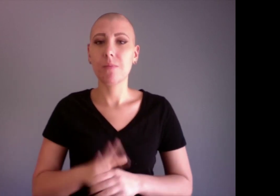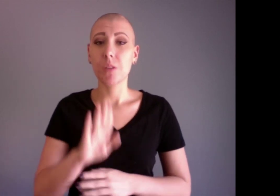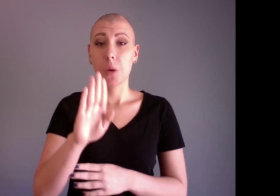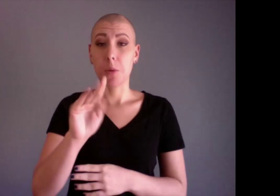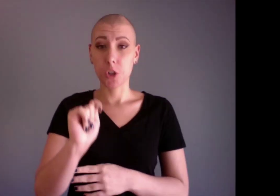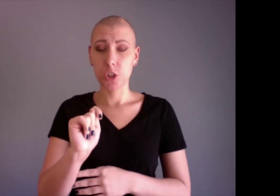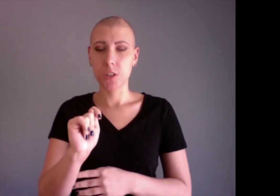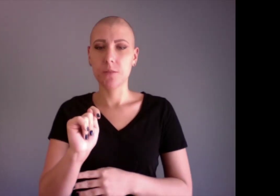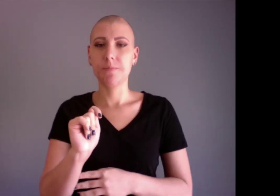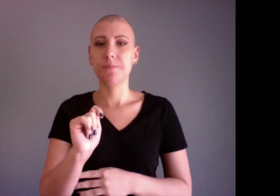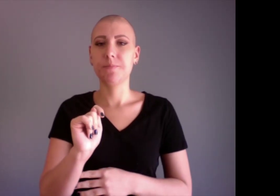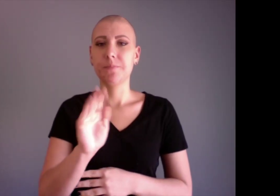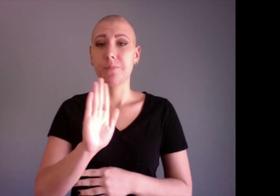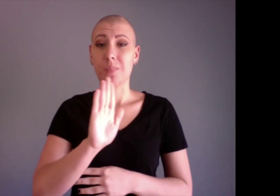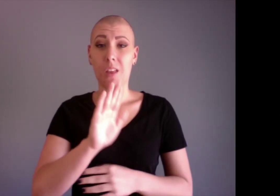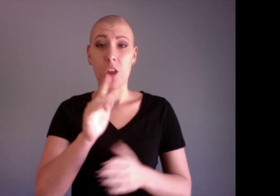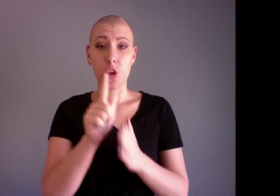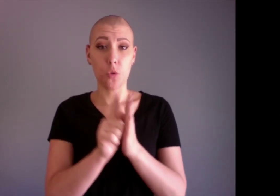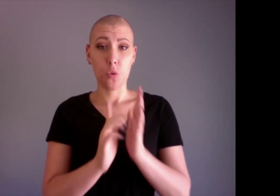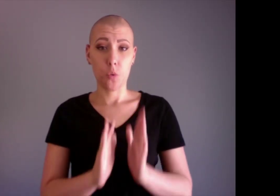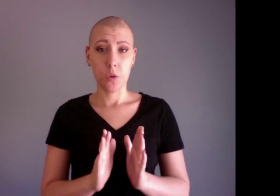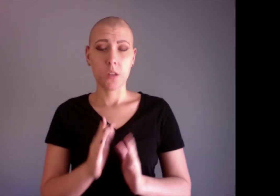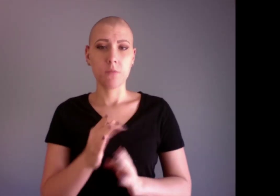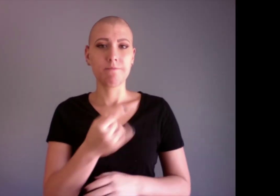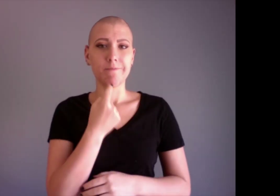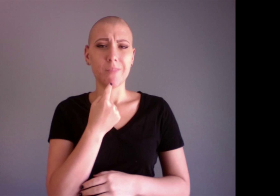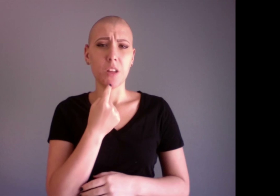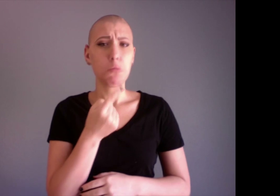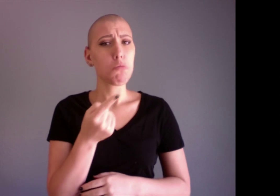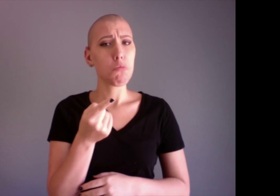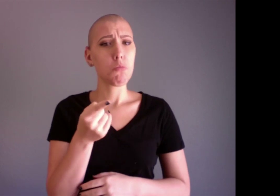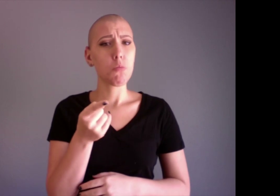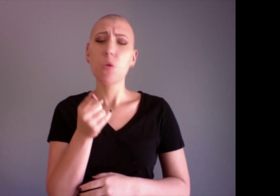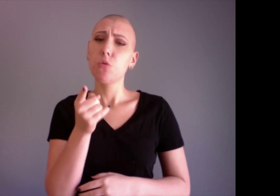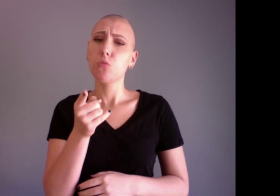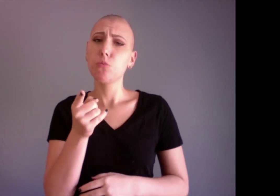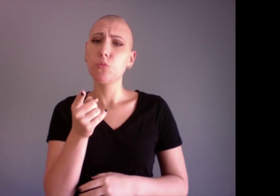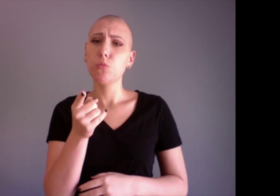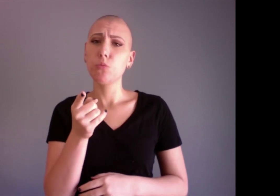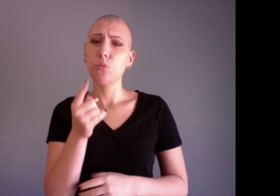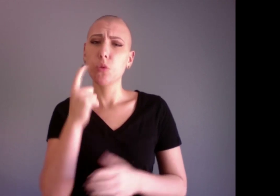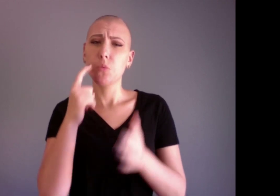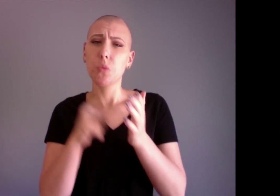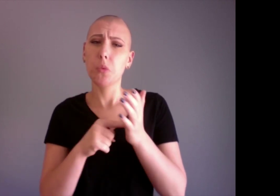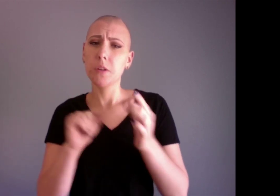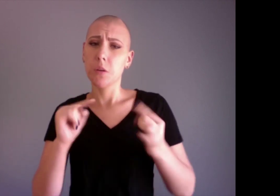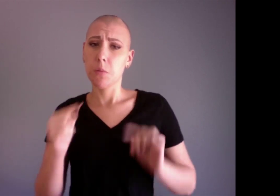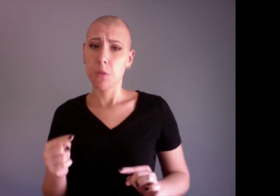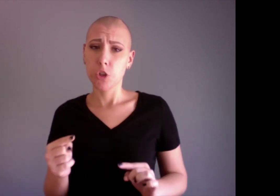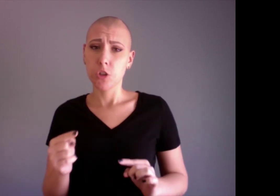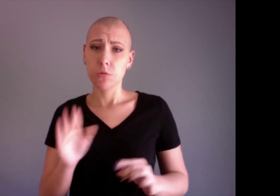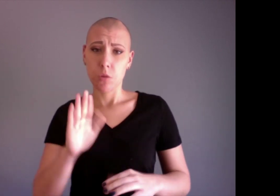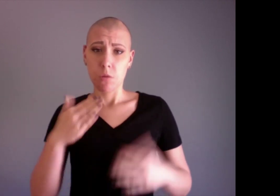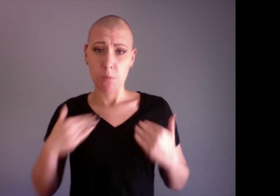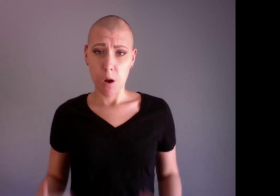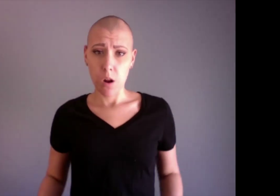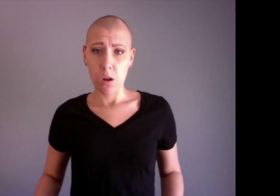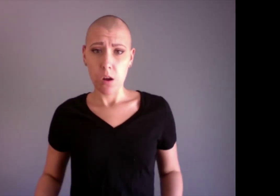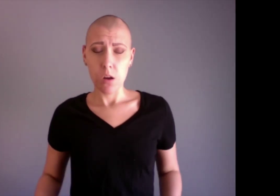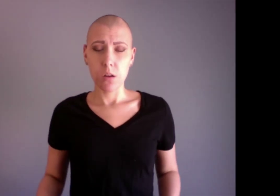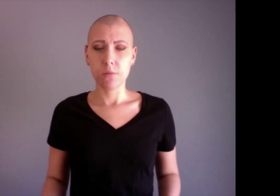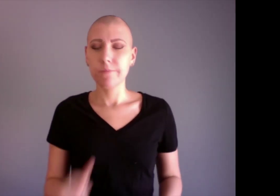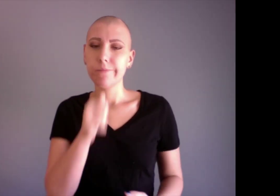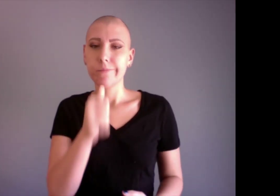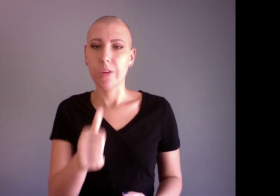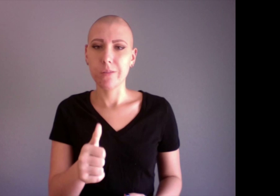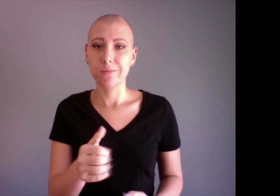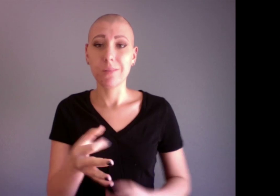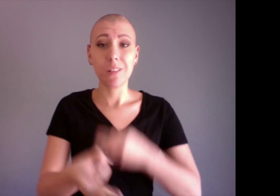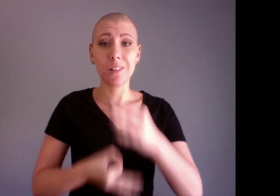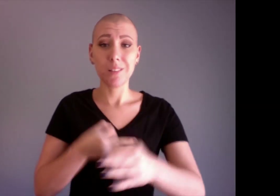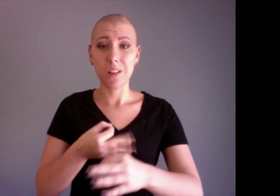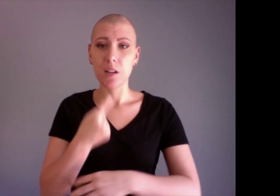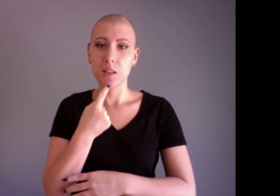Instead of [Brock Turner's] attorney saying, Did you notice any abrasions? He said,